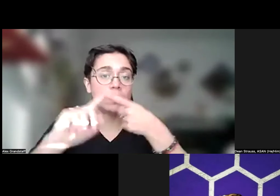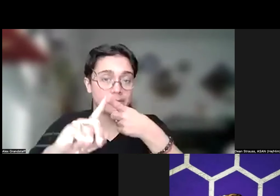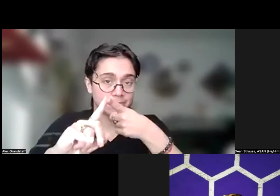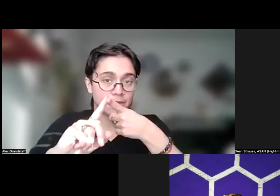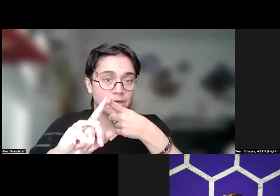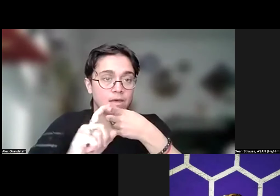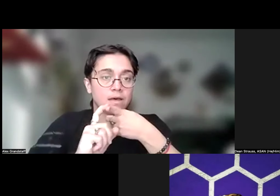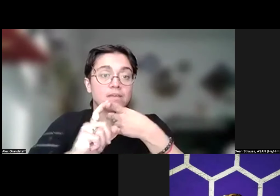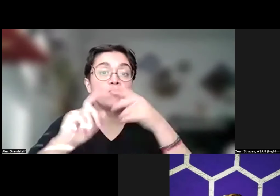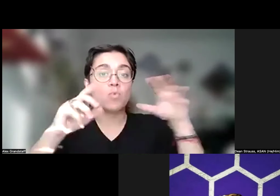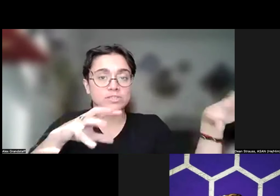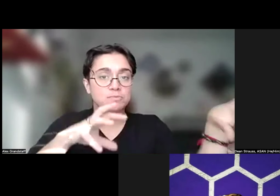Also what your skill set and interests are.